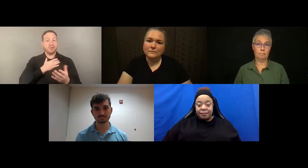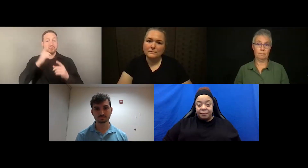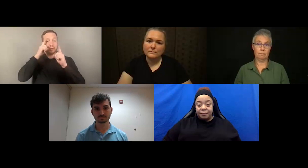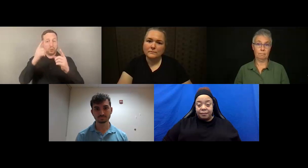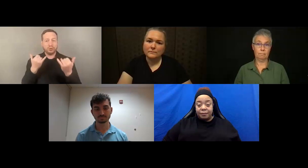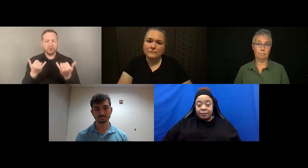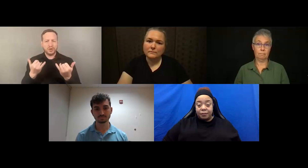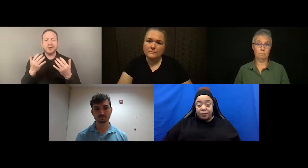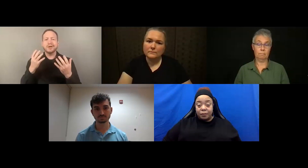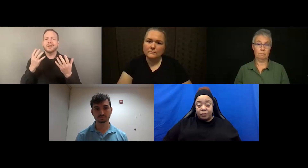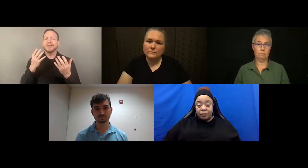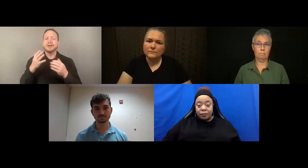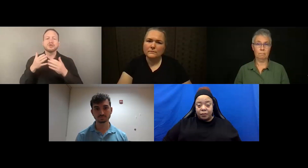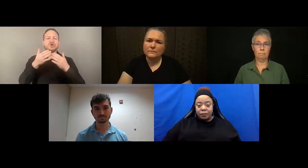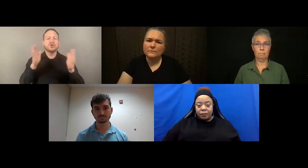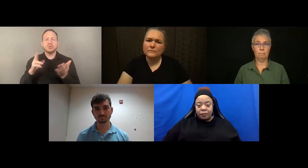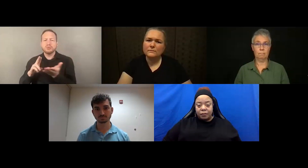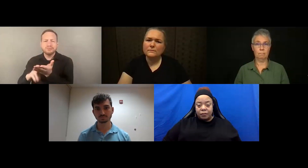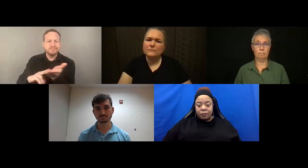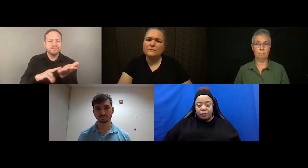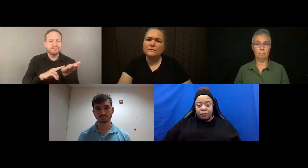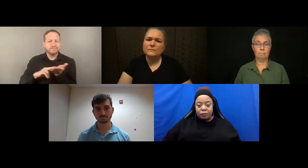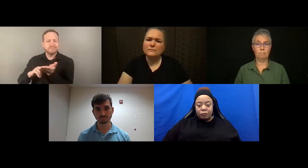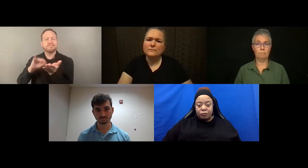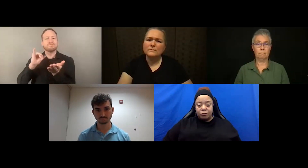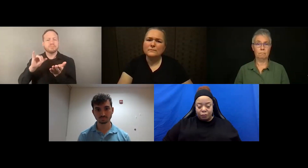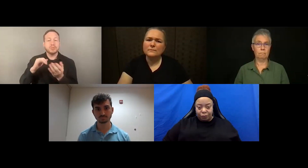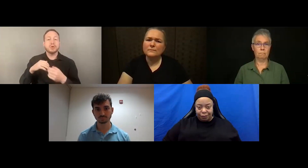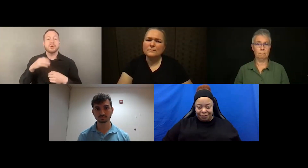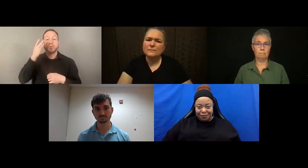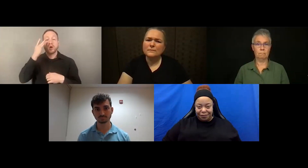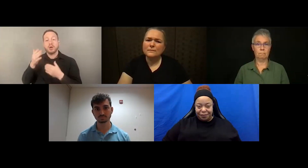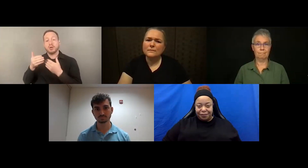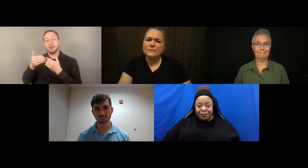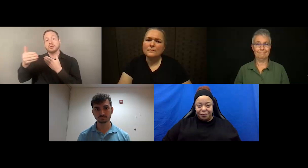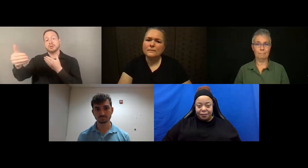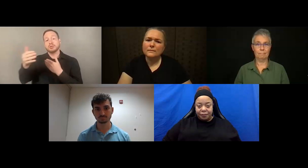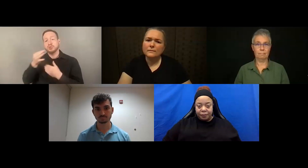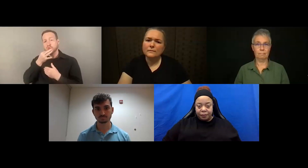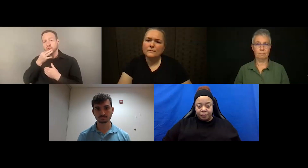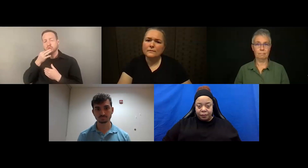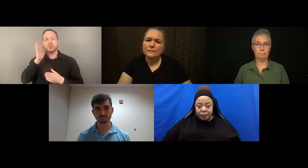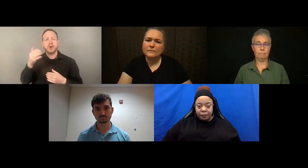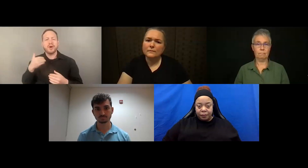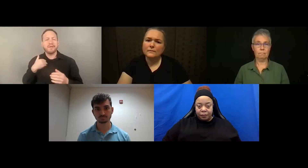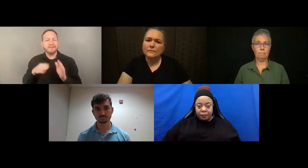that our goal for today is a a general pulse-taking, to see where we're at.